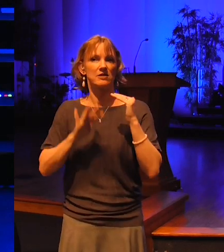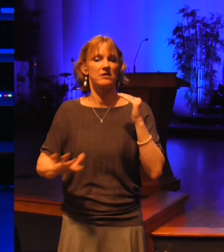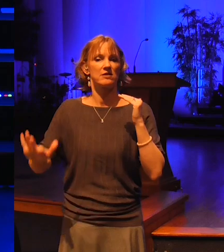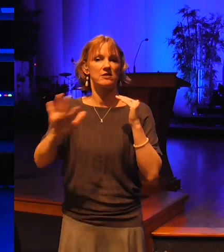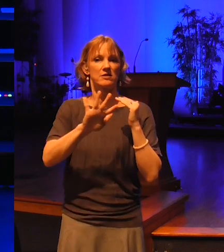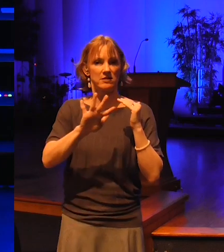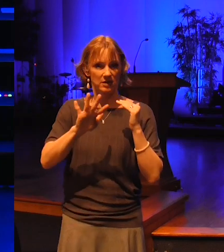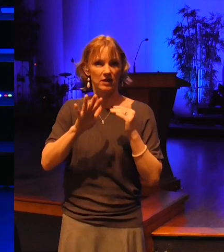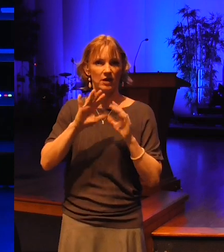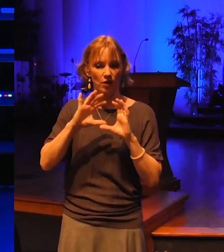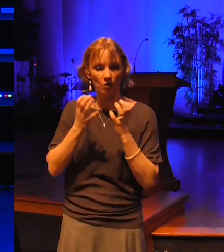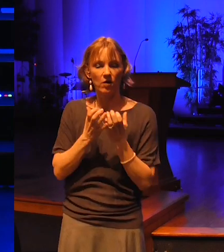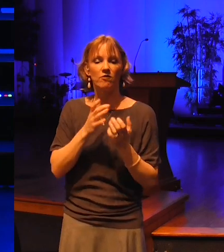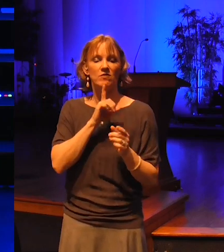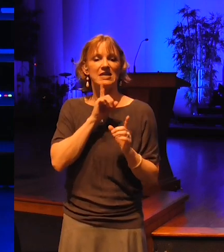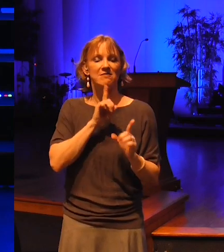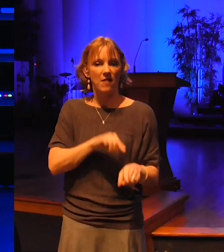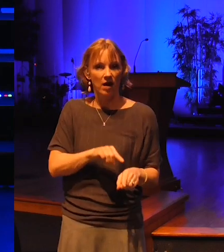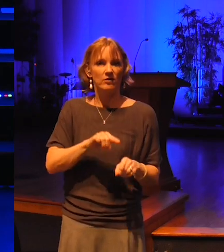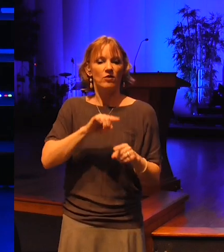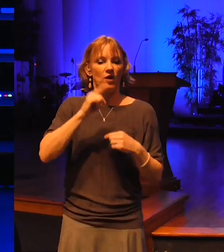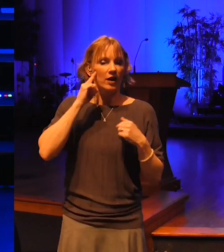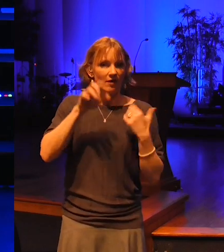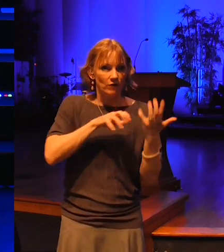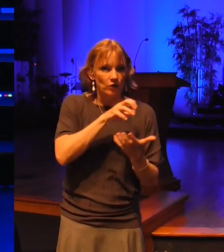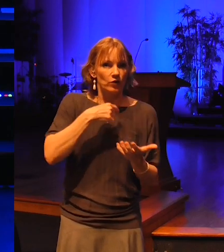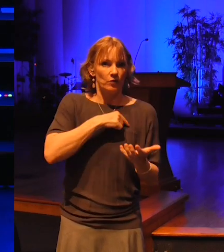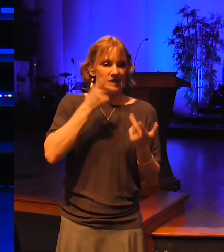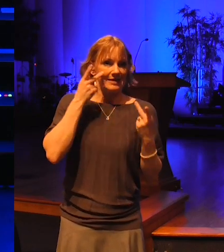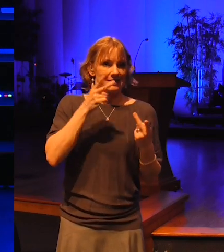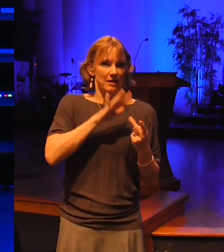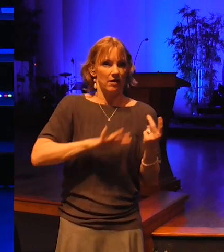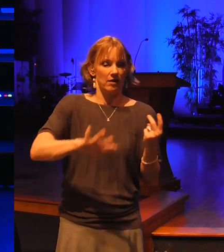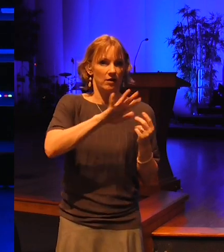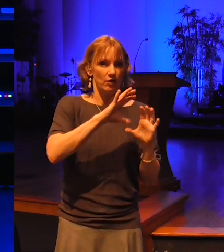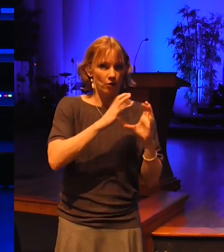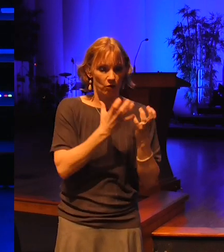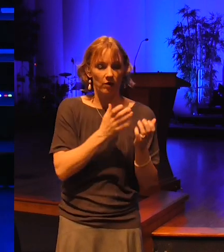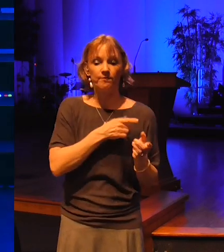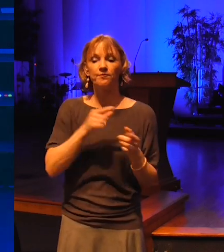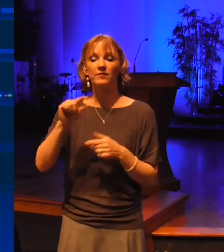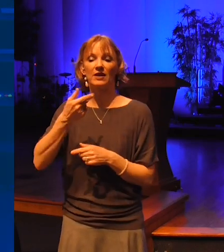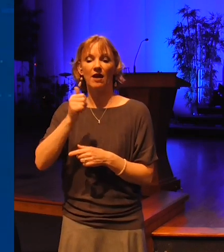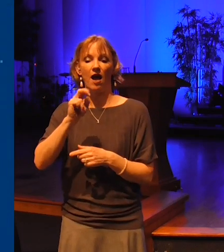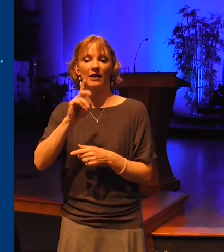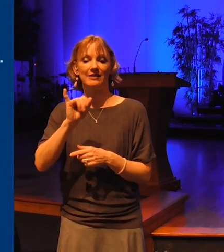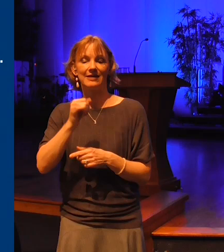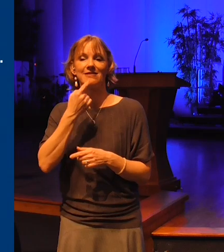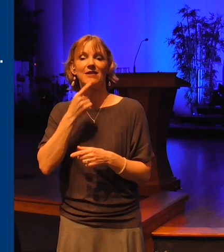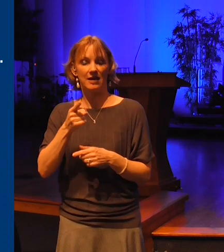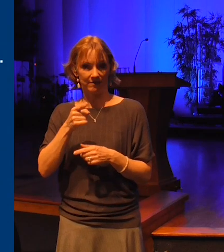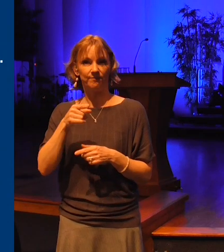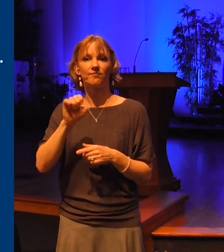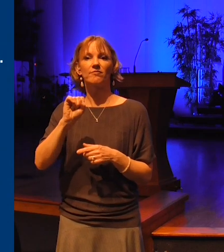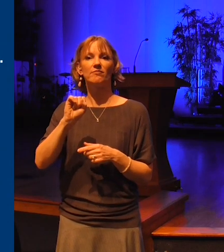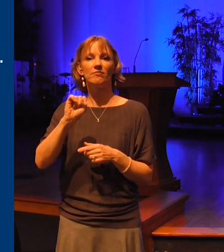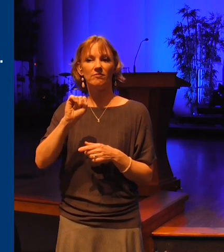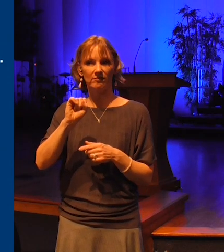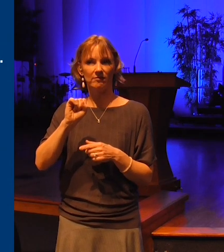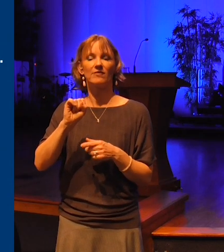confusion that we may see in the world gandhi says of it "Satagraha is gentle it never wounds